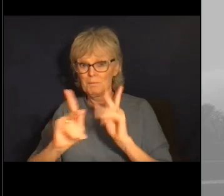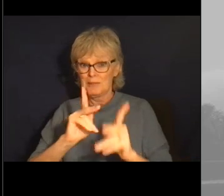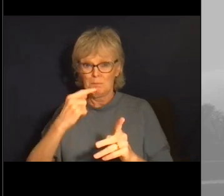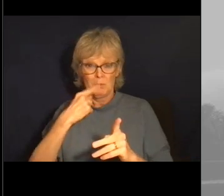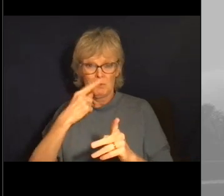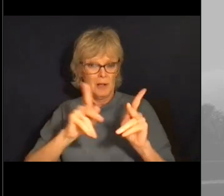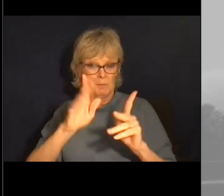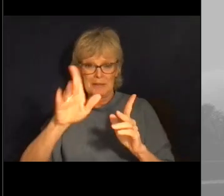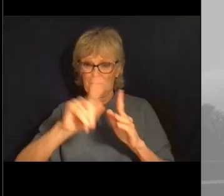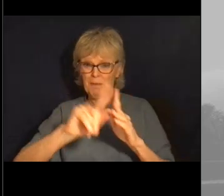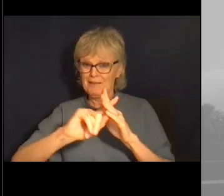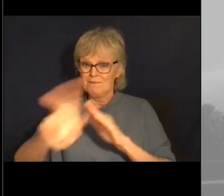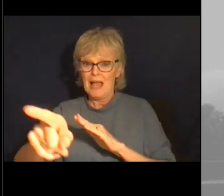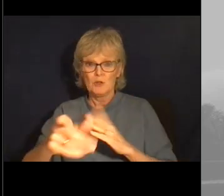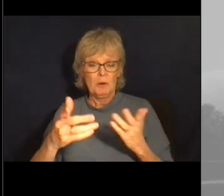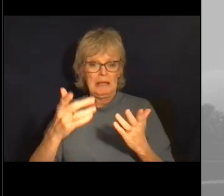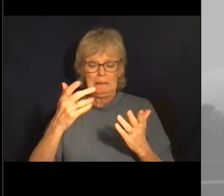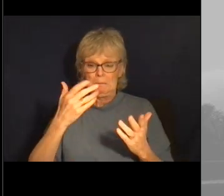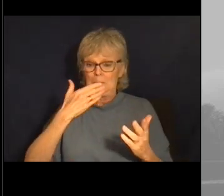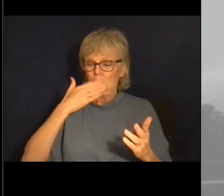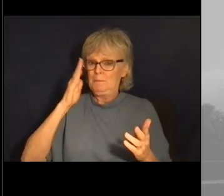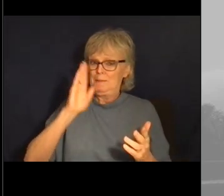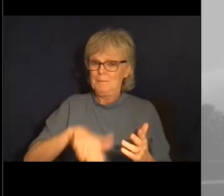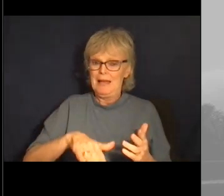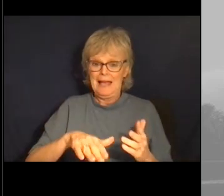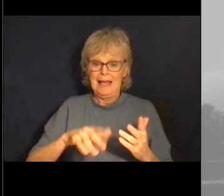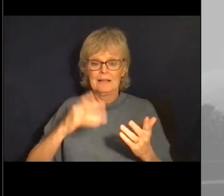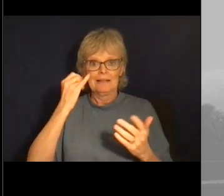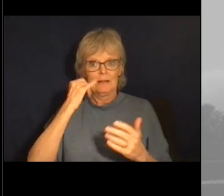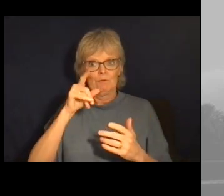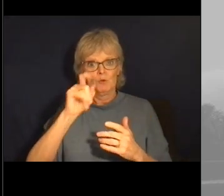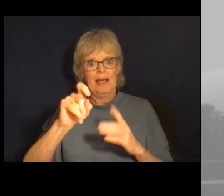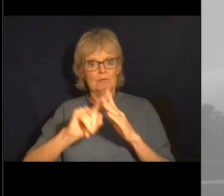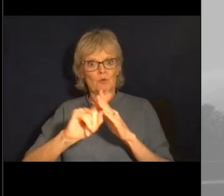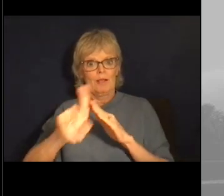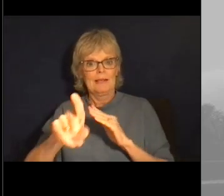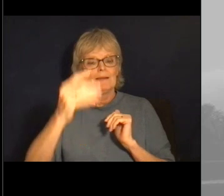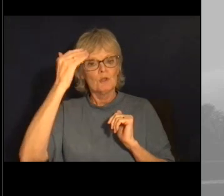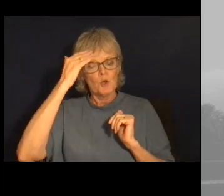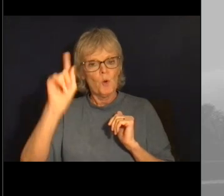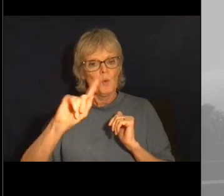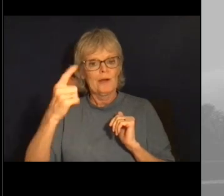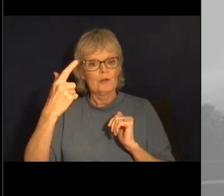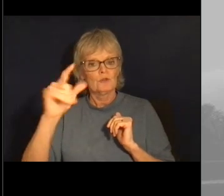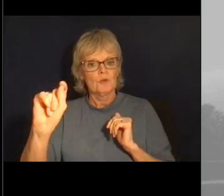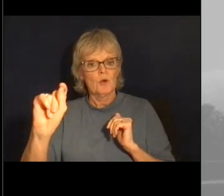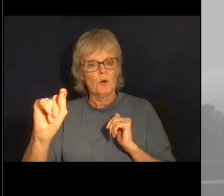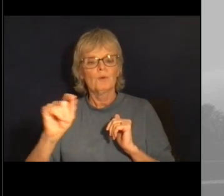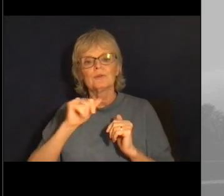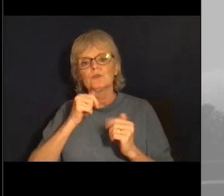because they think the conditions are going to be that bad. So if you do have to leave, know where you're going to go. You know, don't wait until the last minute.